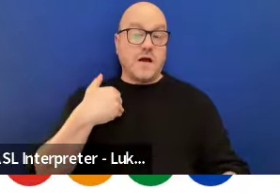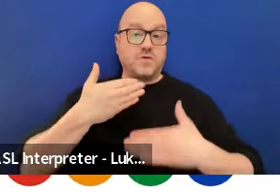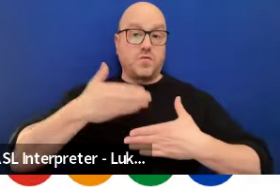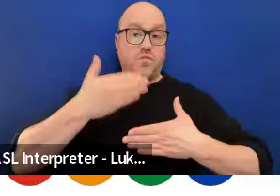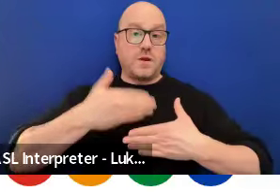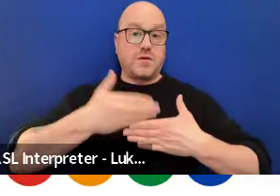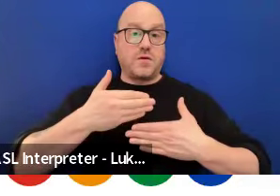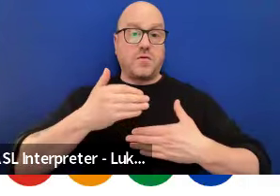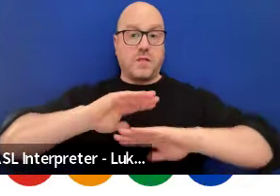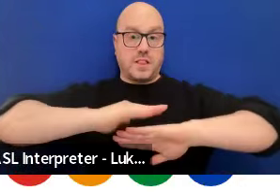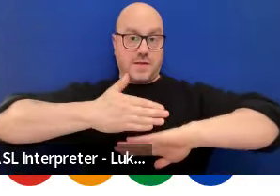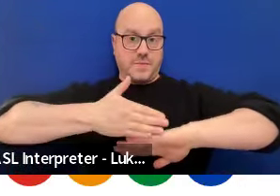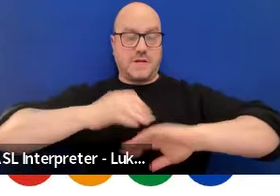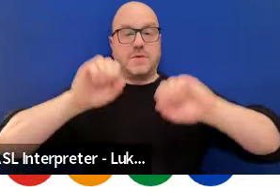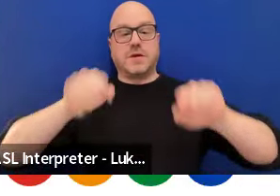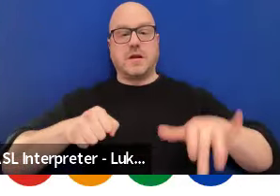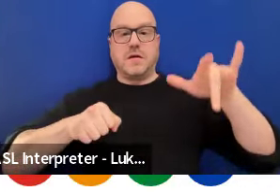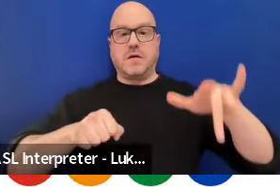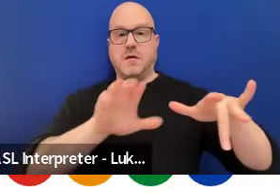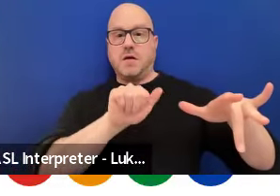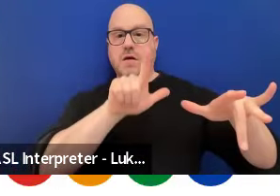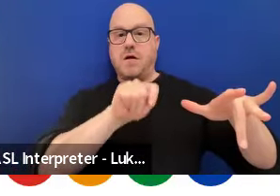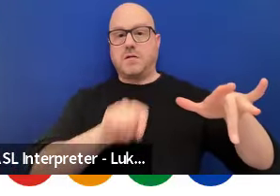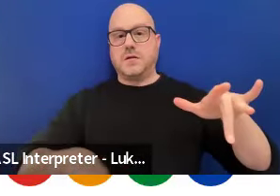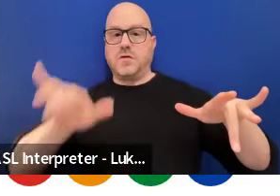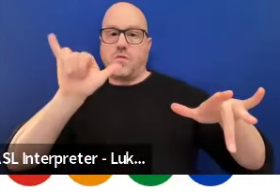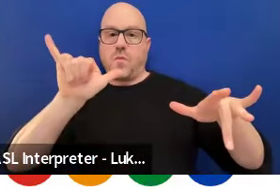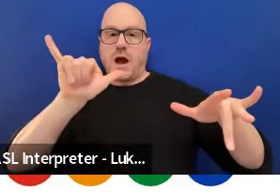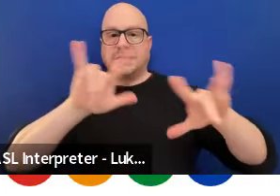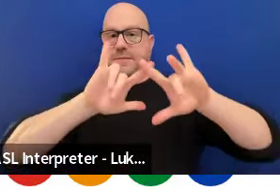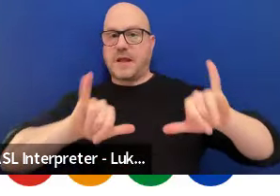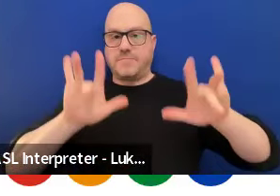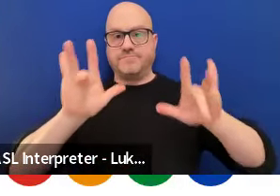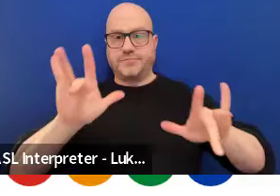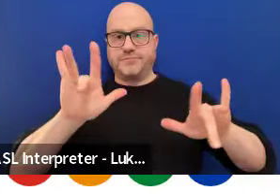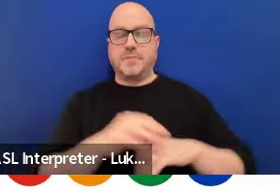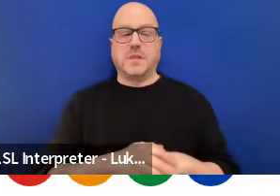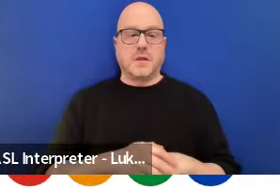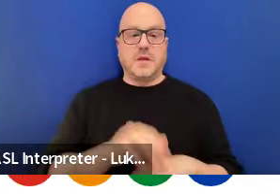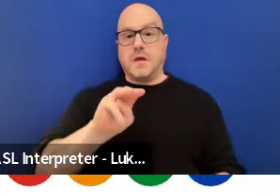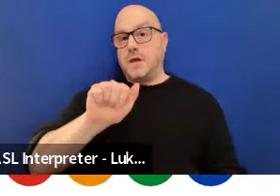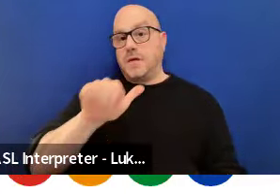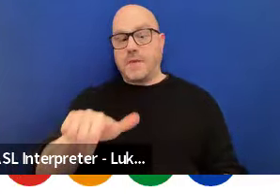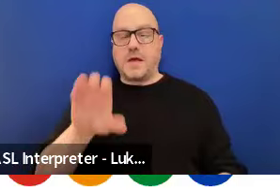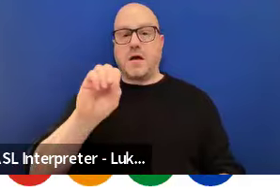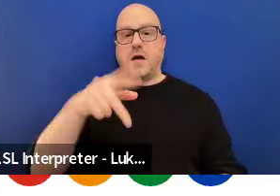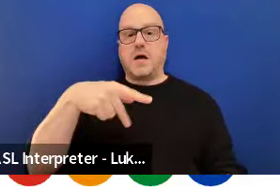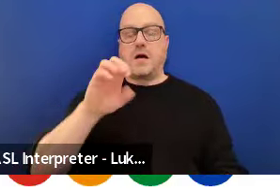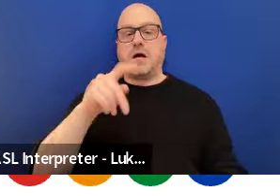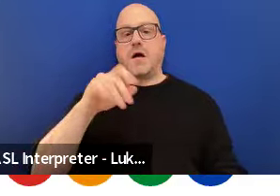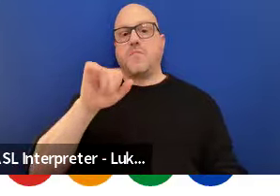KEYBOARD SHORTCUTS. IF YOU USE A WINDOWS LAPTOP, YOU CAN CLICK THE ALT AND Y KEYS.